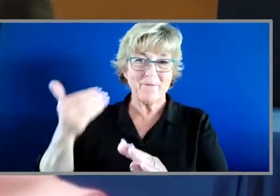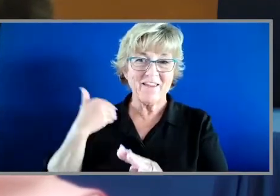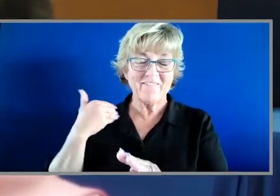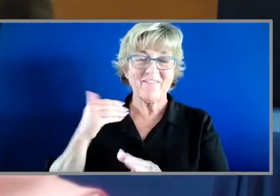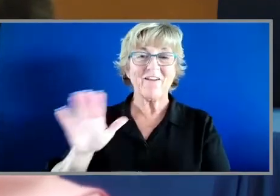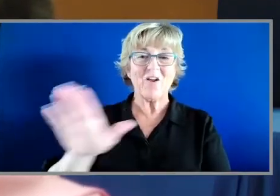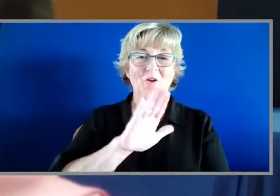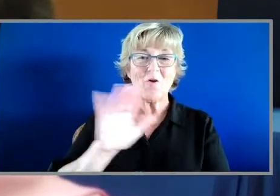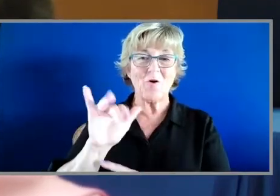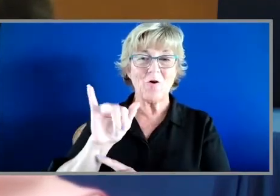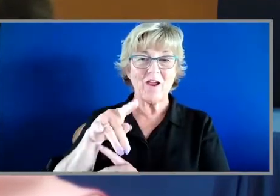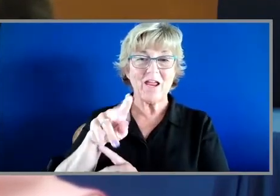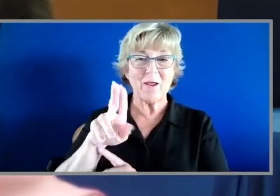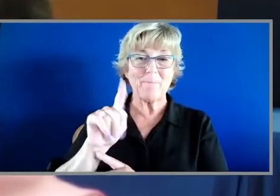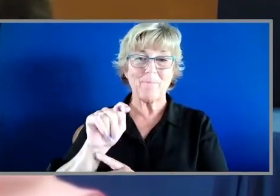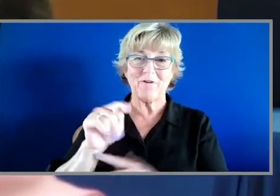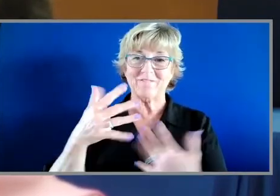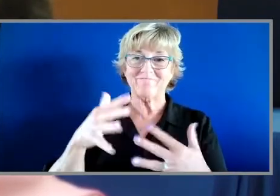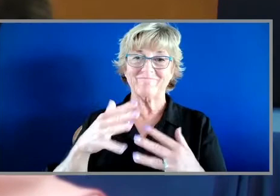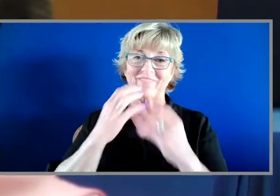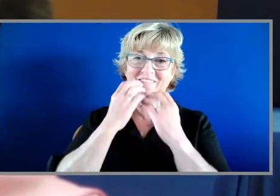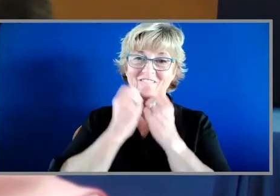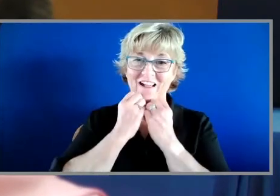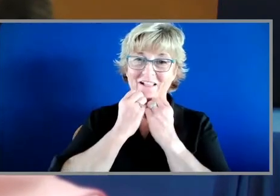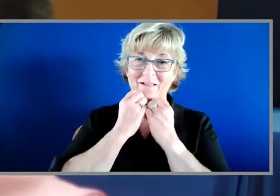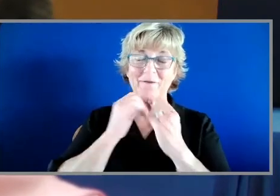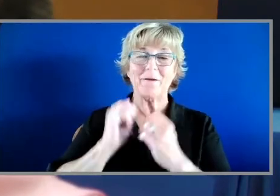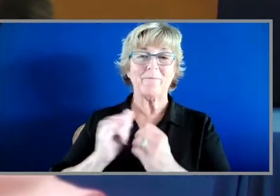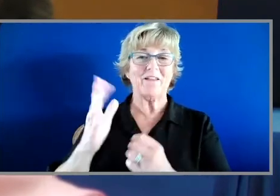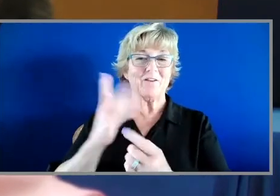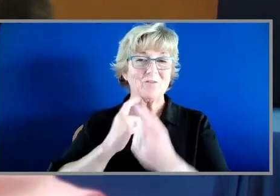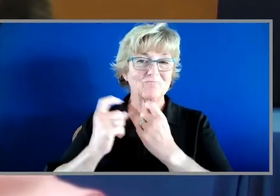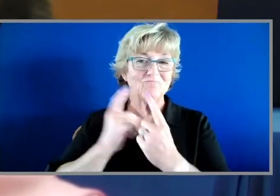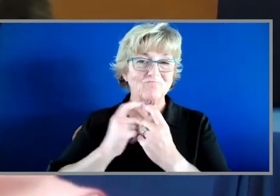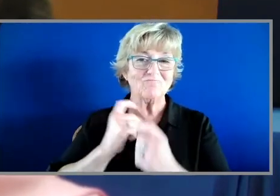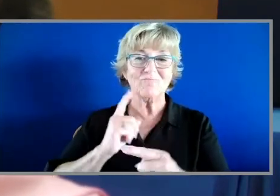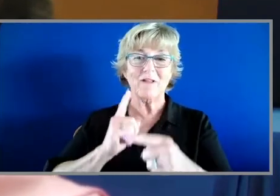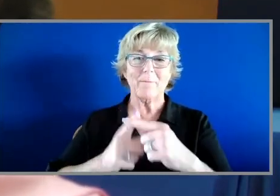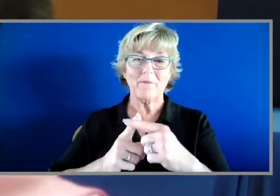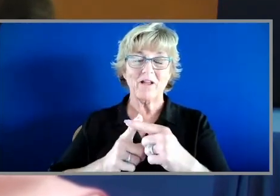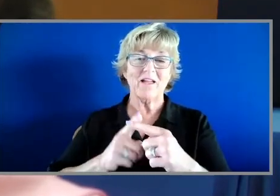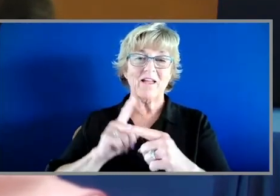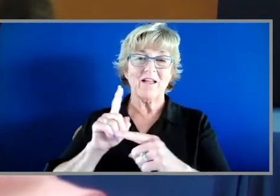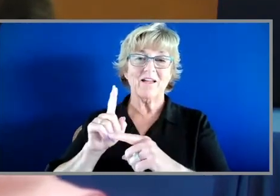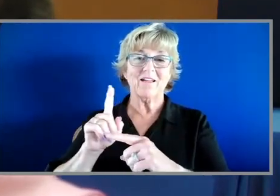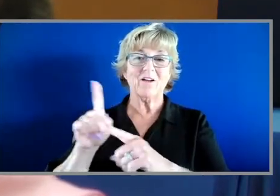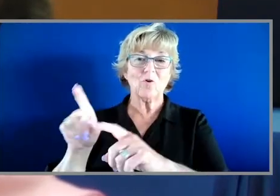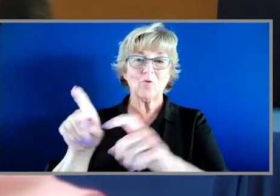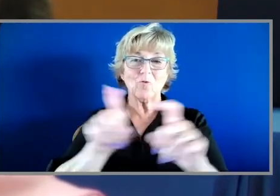Studio: Your your input Supervisor is very valuable the questions you have, and also the questions and comments from our